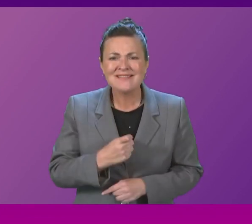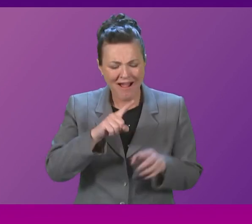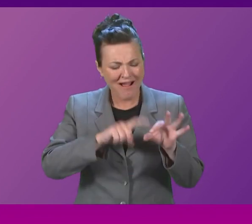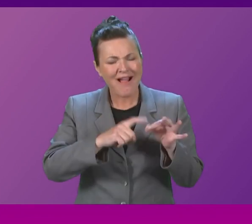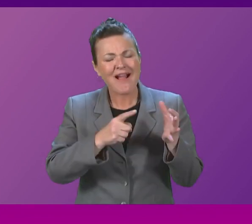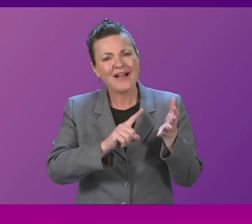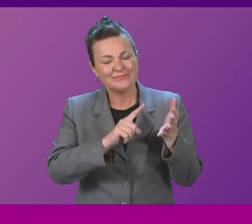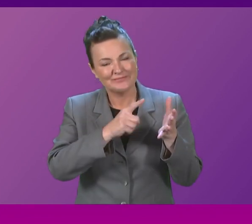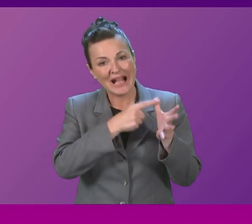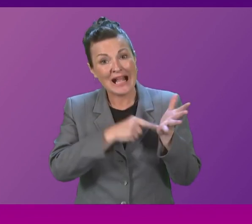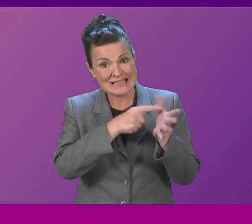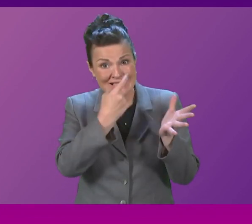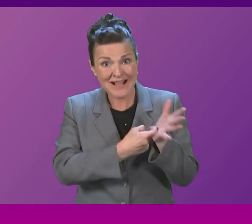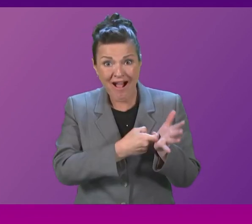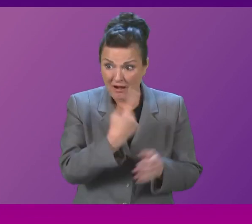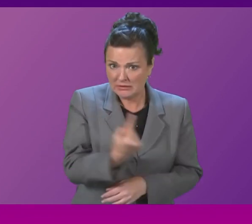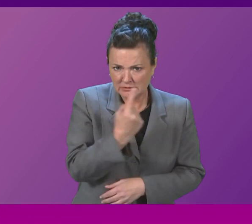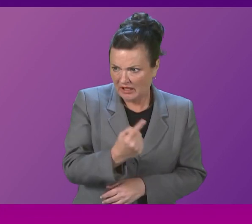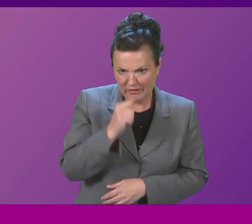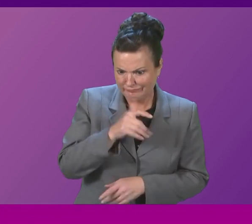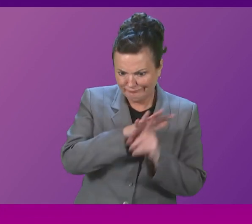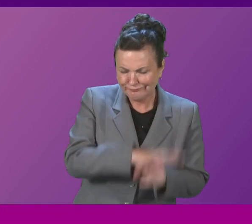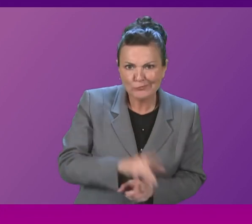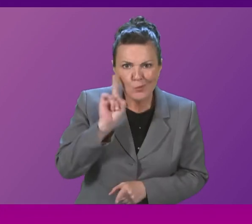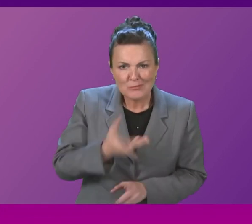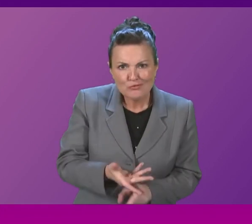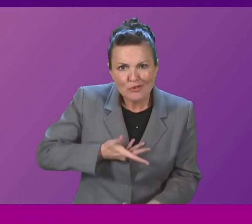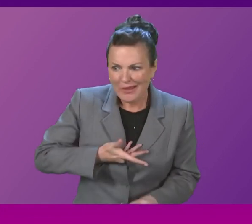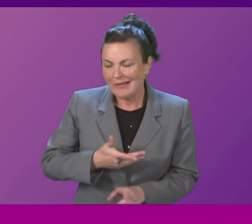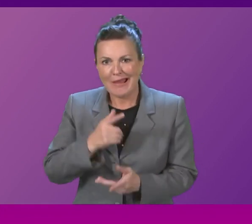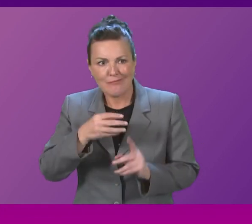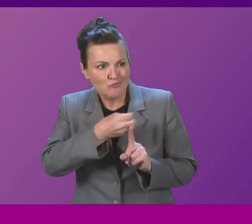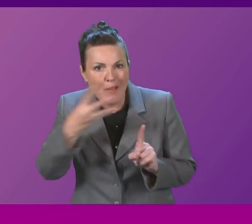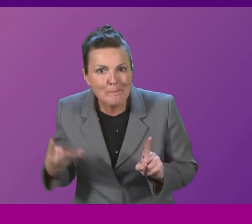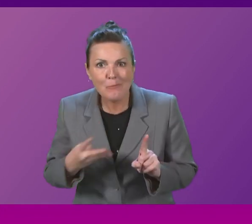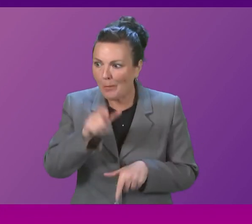the rights of women and has demonstrated quite clearly that it has no regard for the lives or wellbeing of migrant workers.